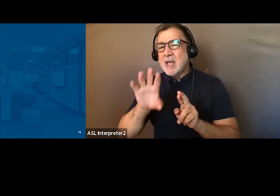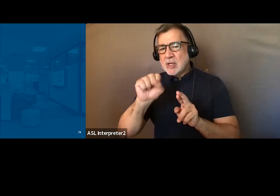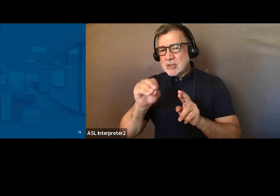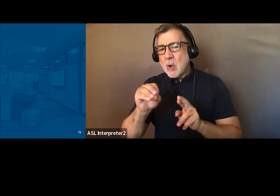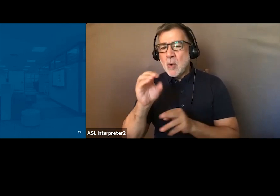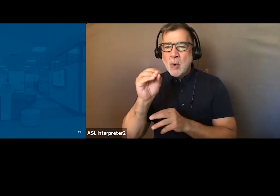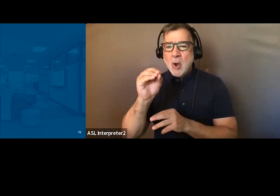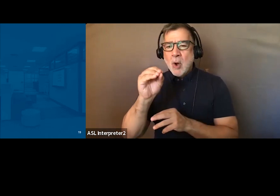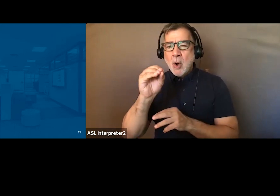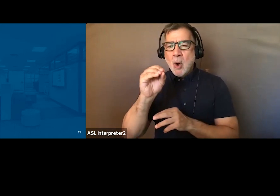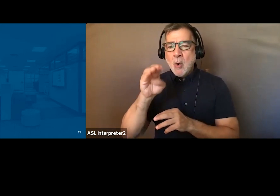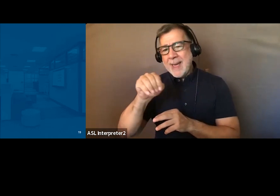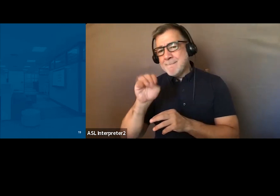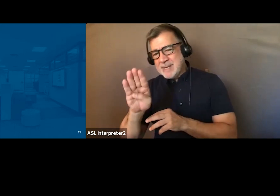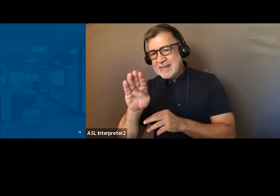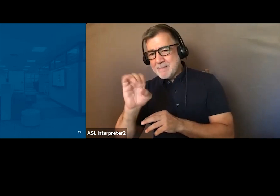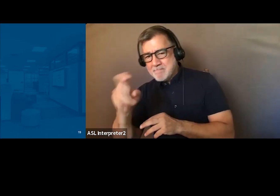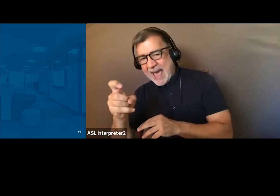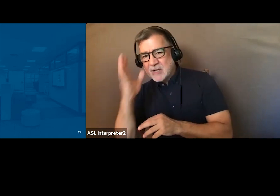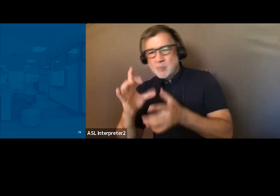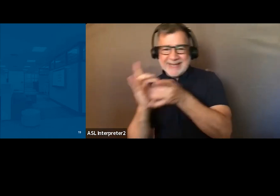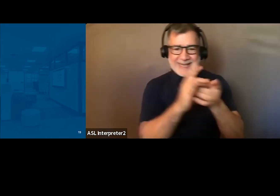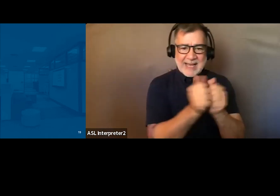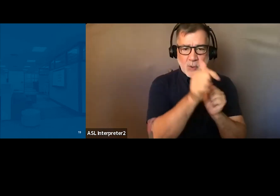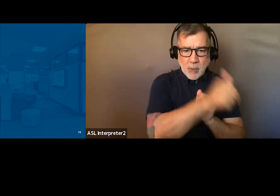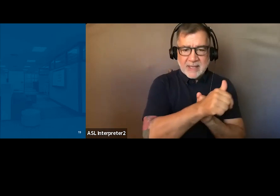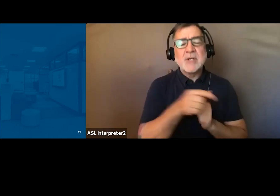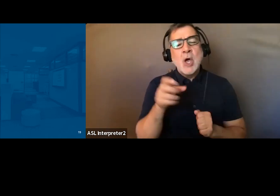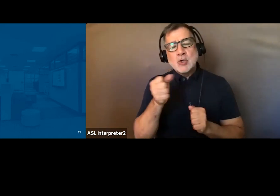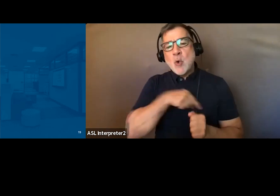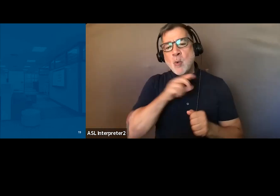And so, we're getting ready for the training and the sessions in the fall.